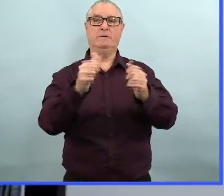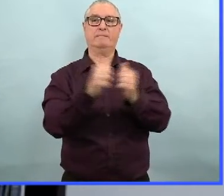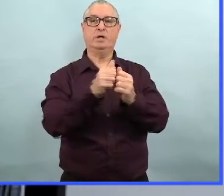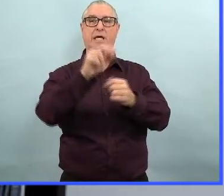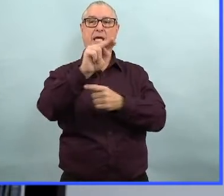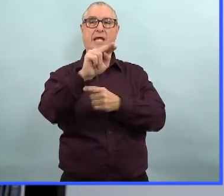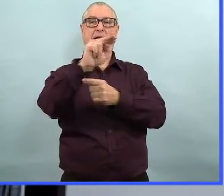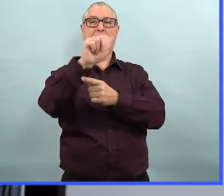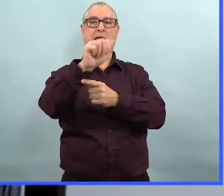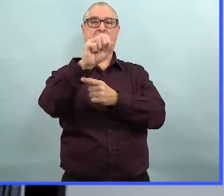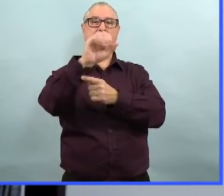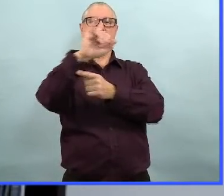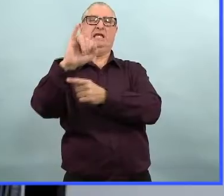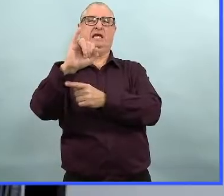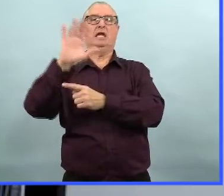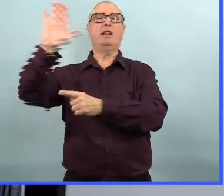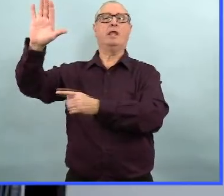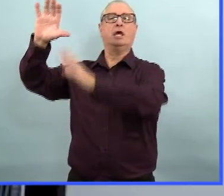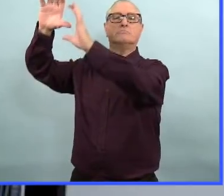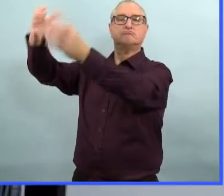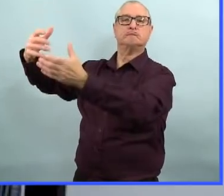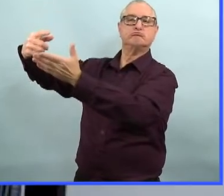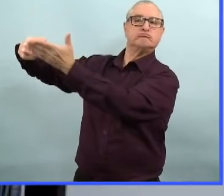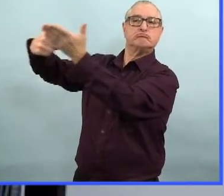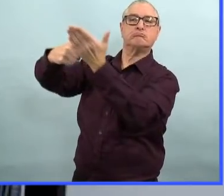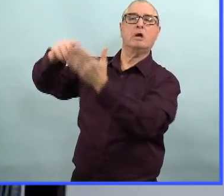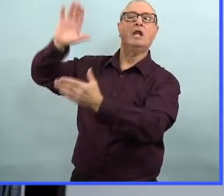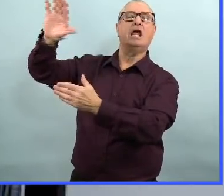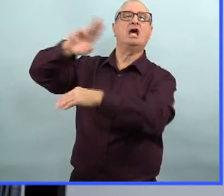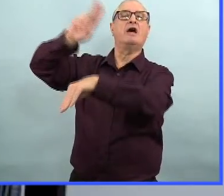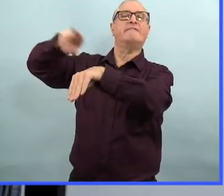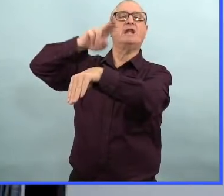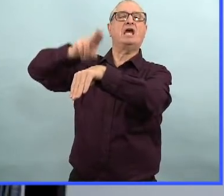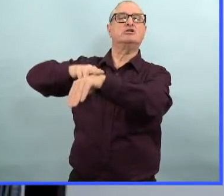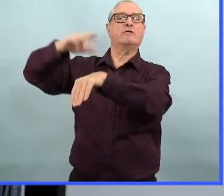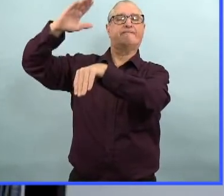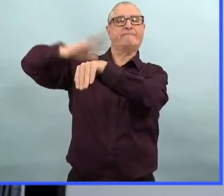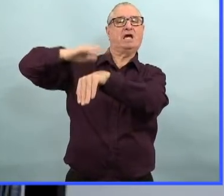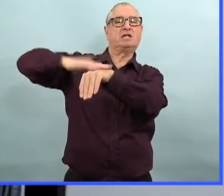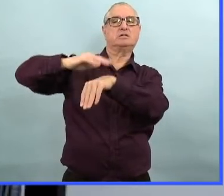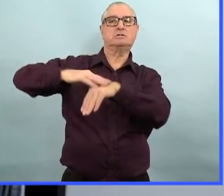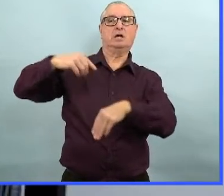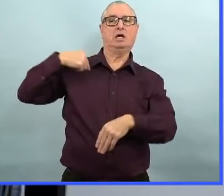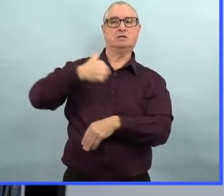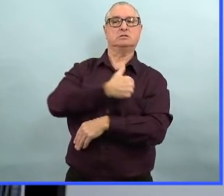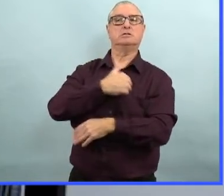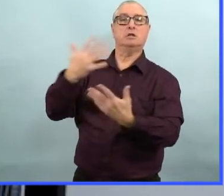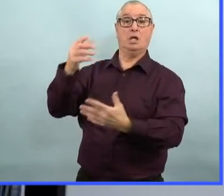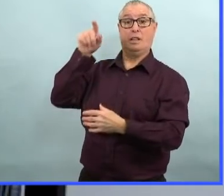but we will be watching very carefully and if we do start to see any signs that children are being